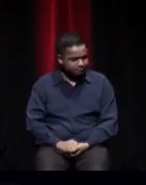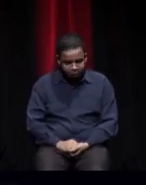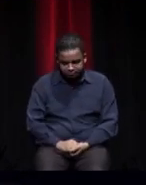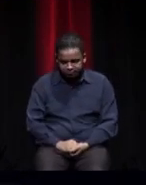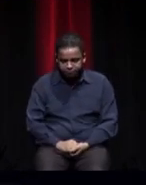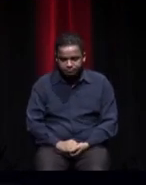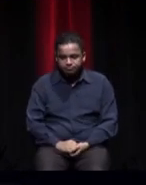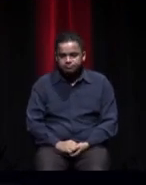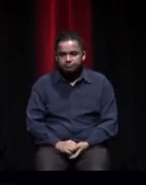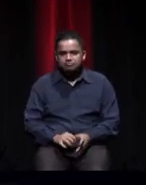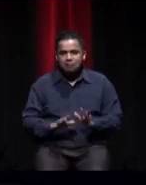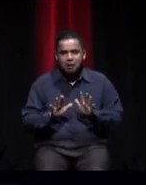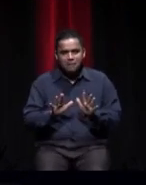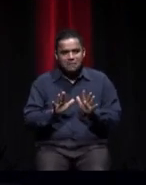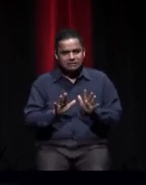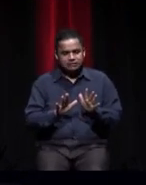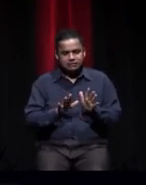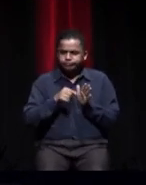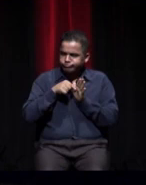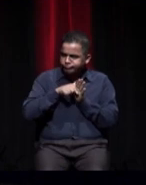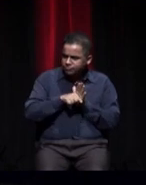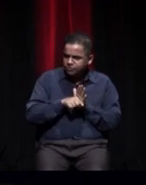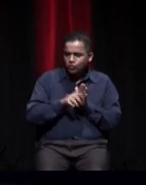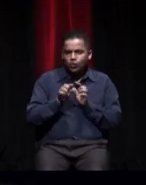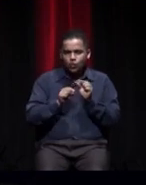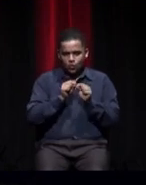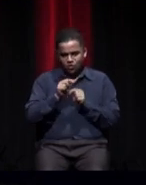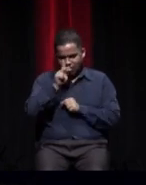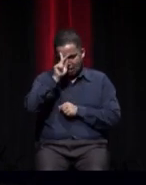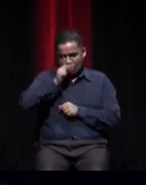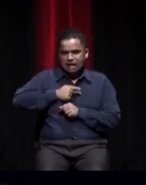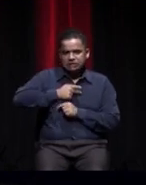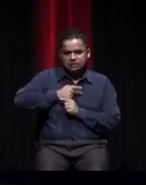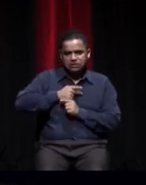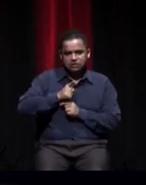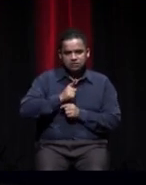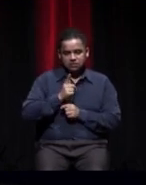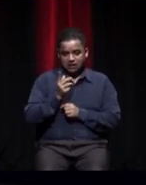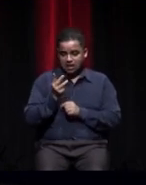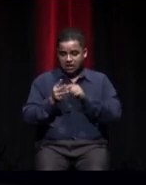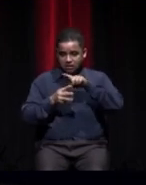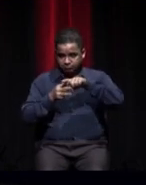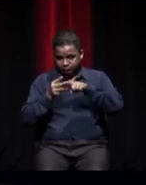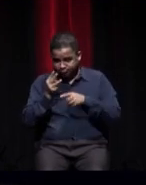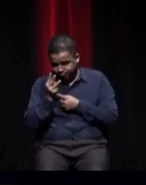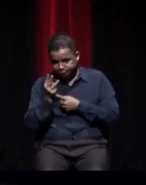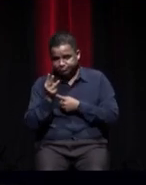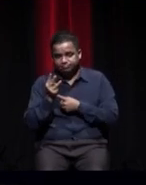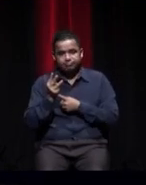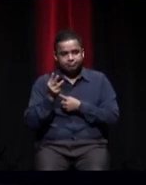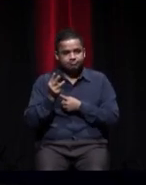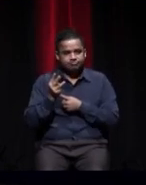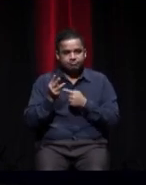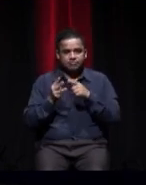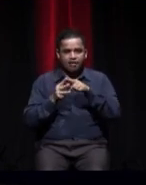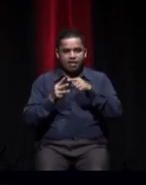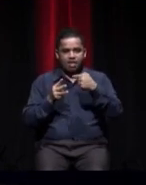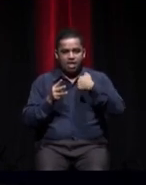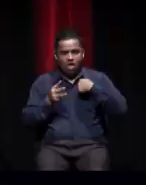But clinically, narcissism is a situation involving three positions. You, I and the audience.